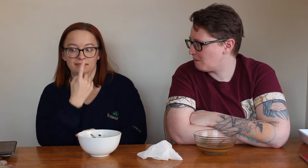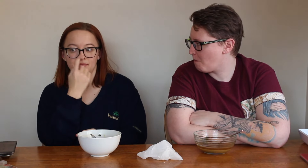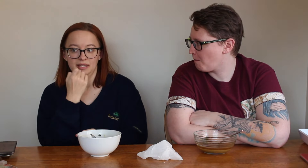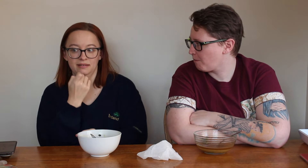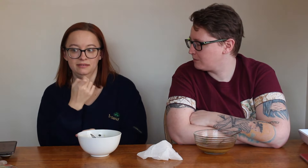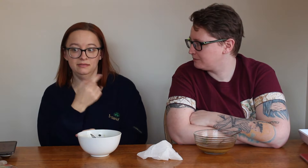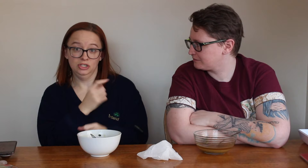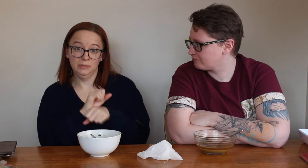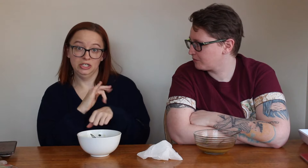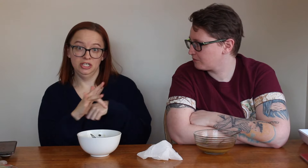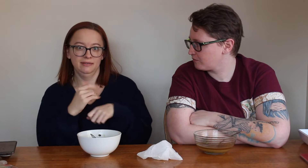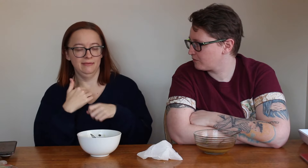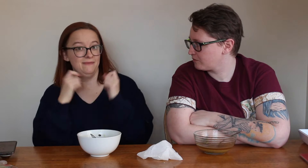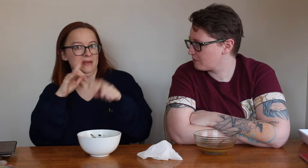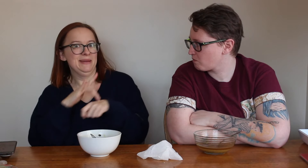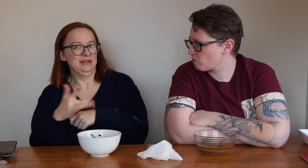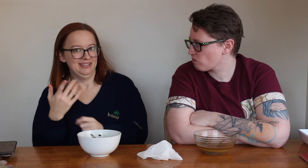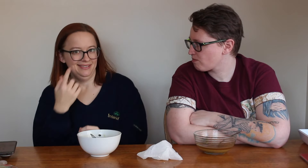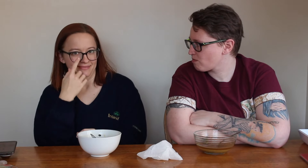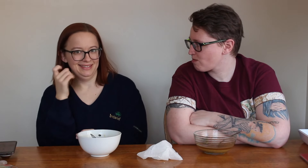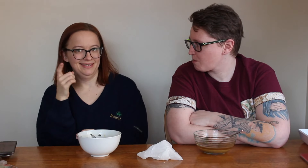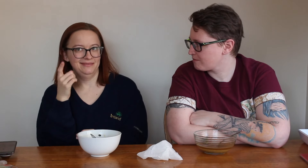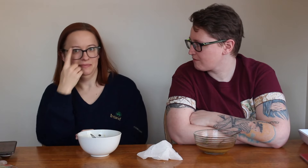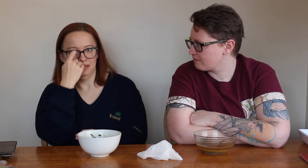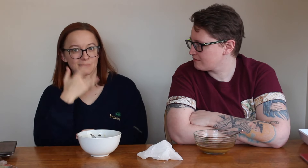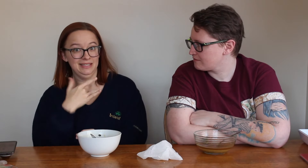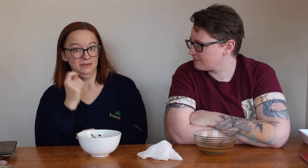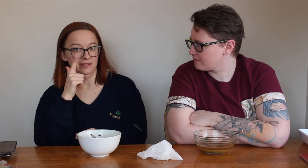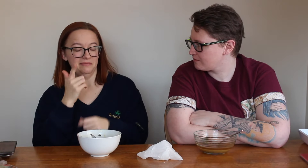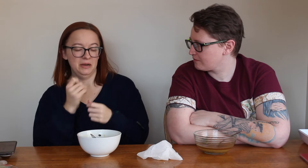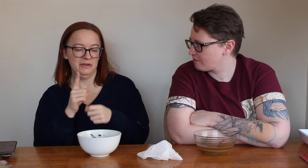Screw it so, and then you know usually in the weekend I'll try to catch up on my sleep if I can.